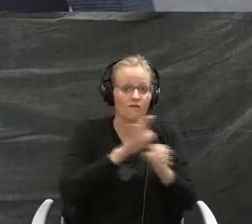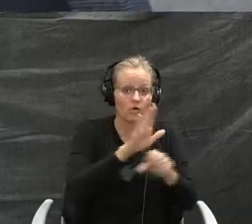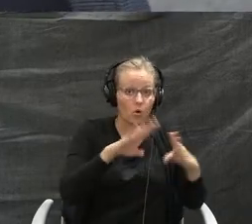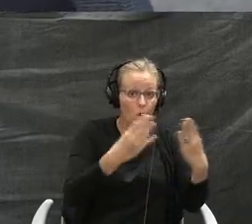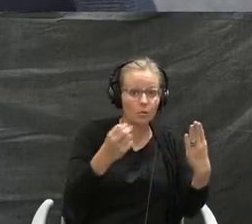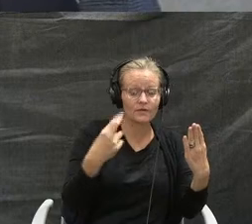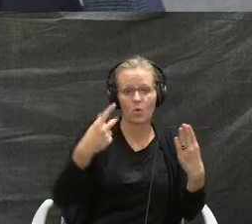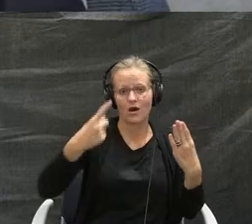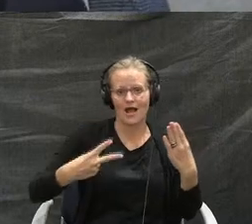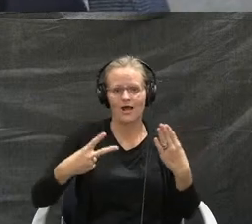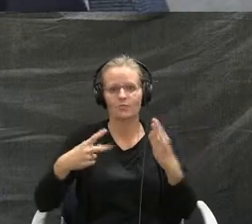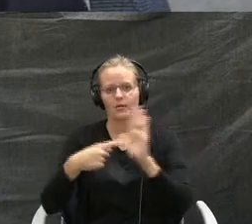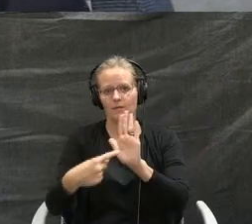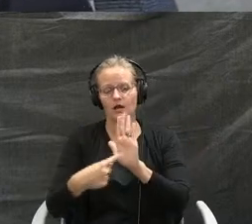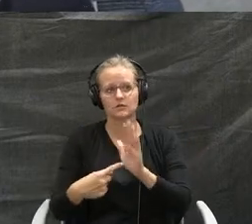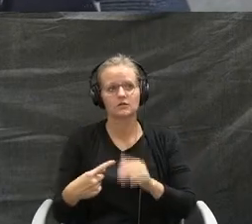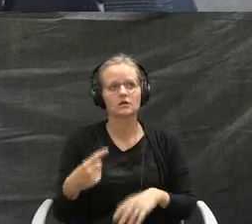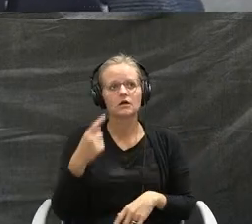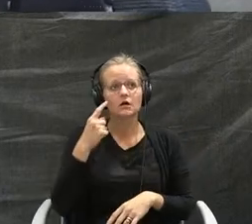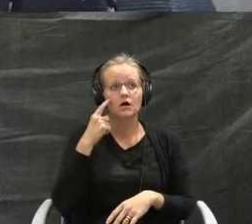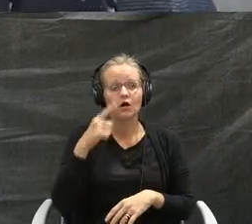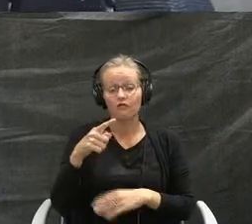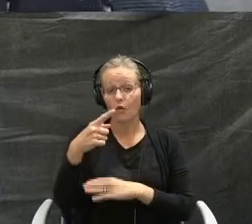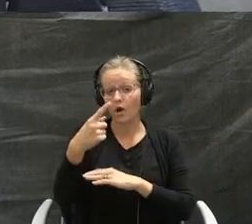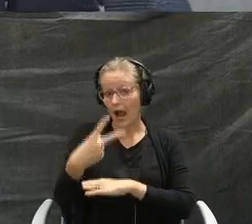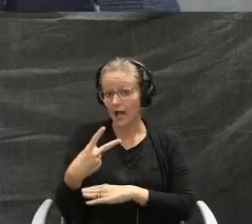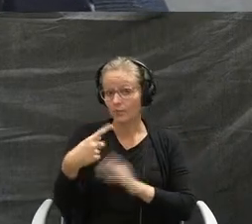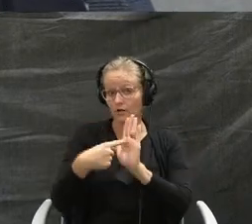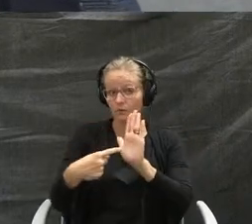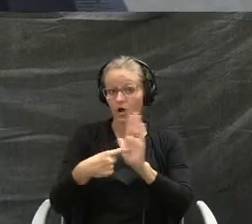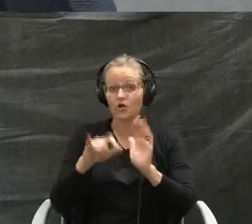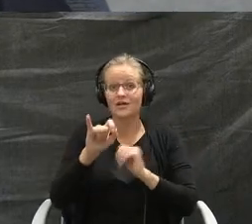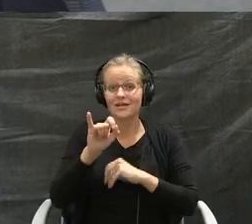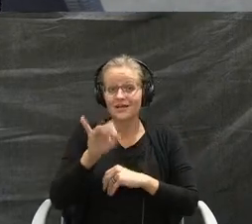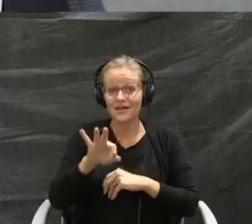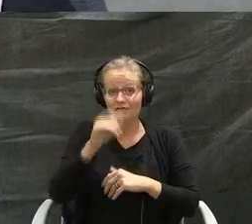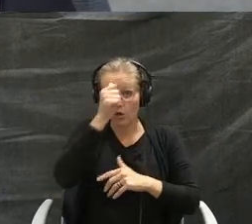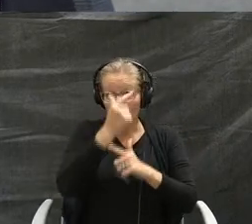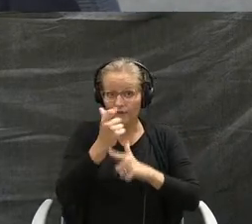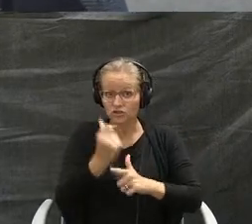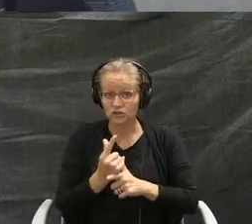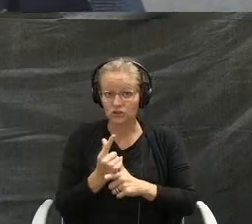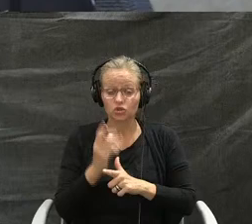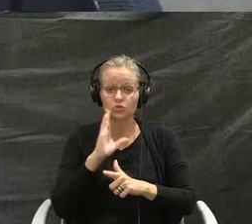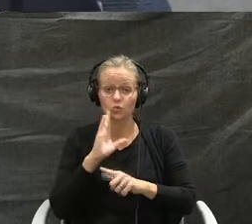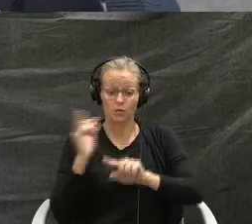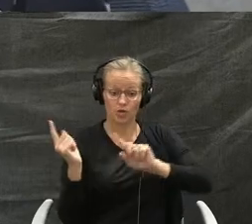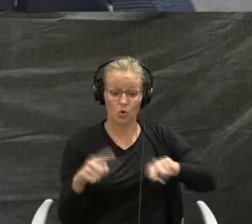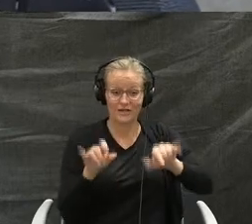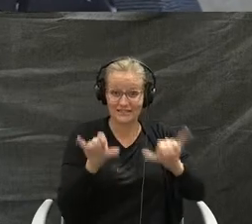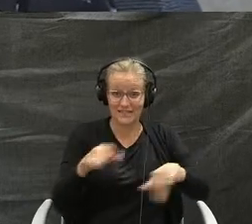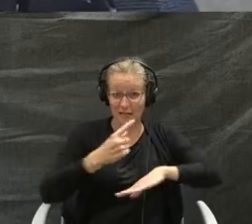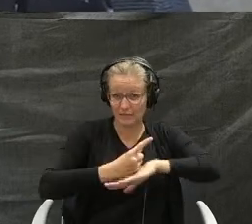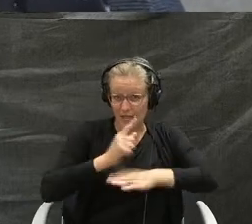model, will all students in a household be attending schools on the same days of the week? How will families in different